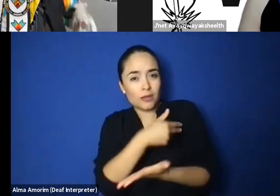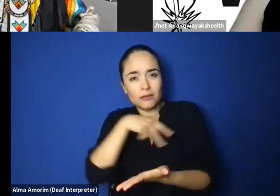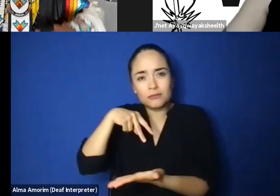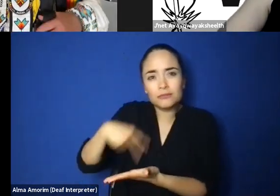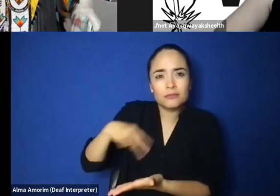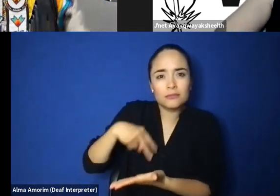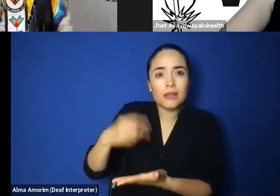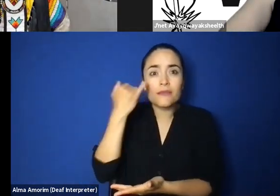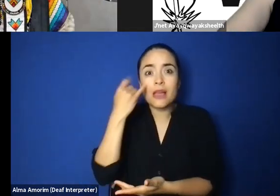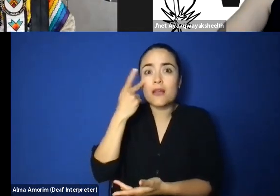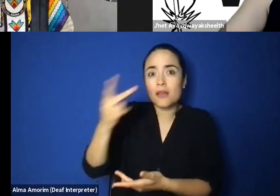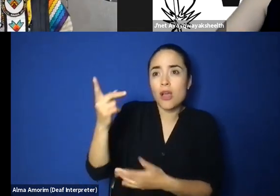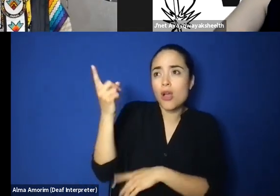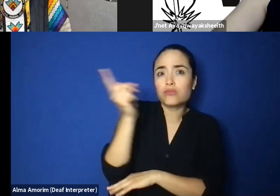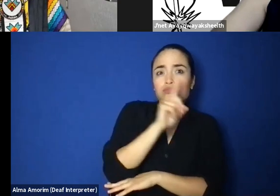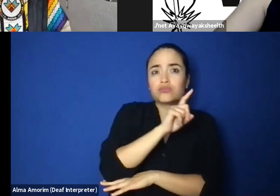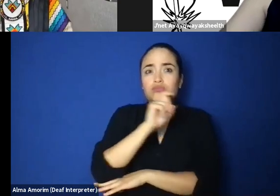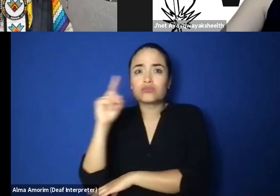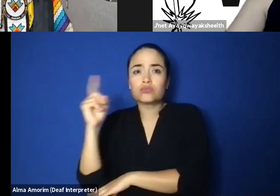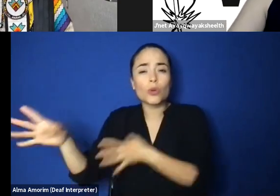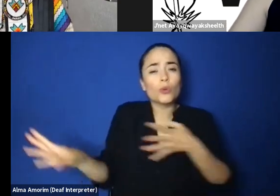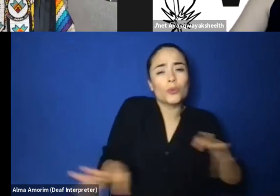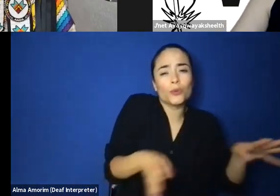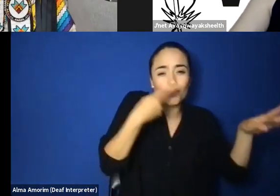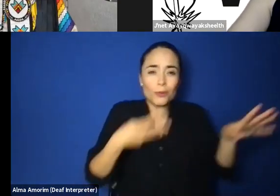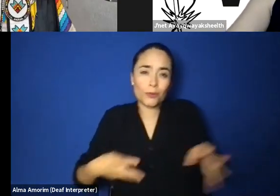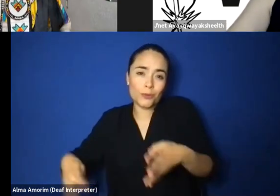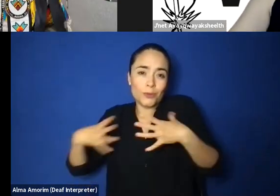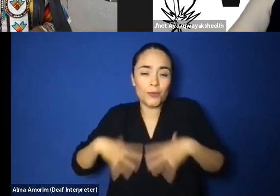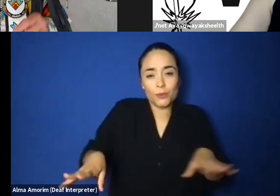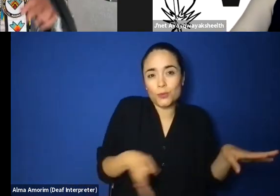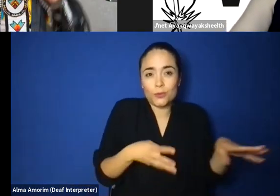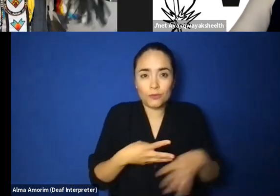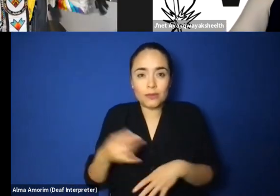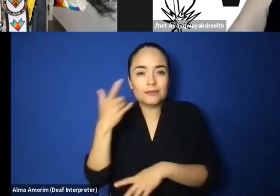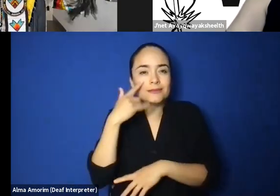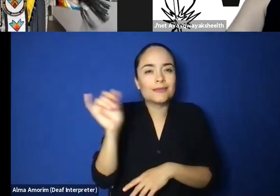grass. You would have also seen me kind of pat down on one side with my foot, and then on the other, I'd